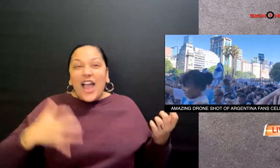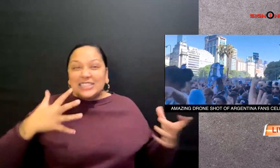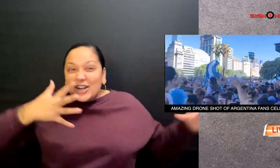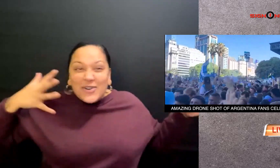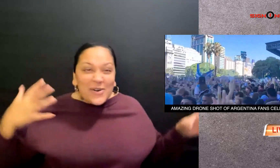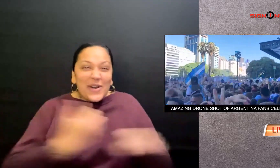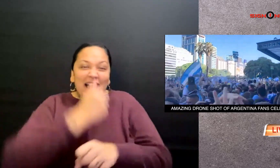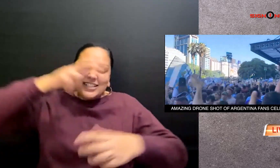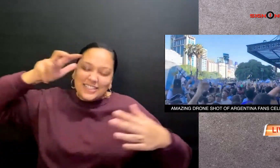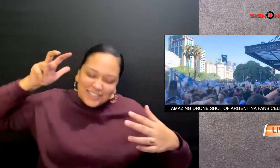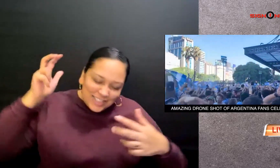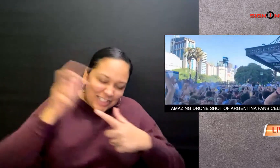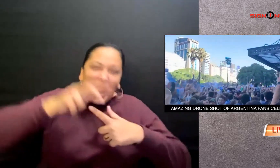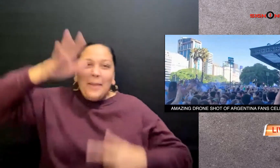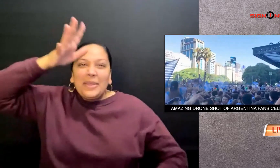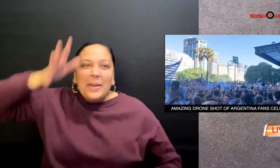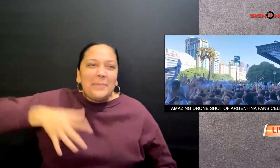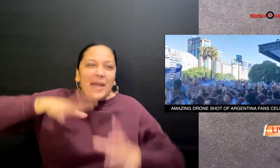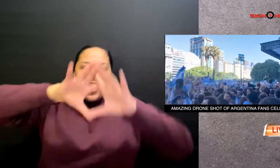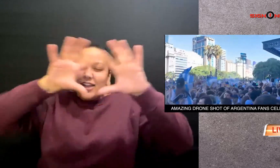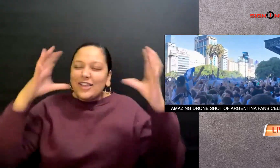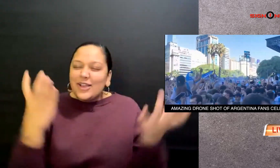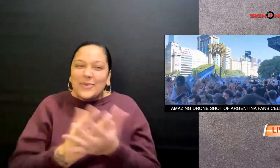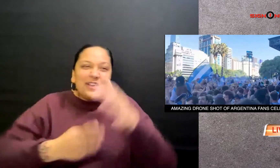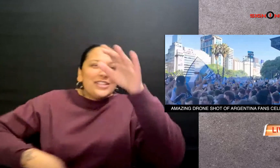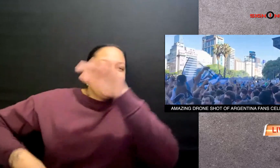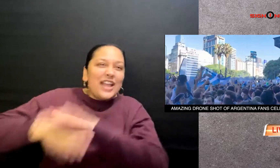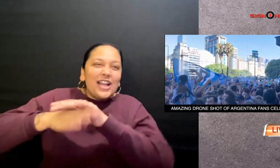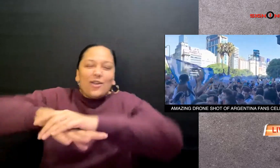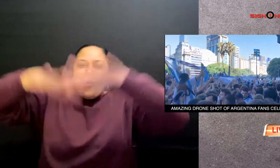for winning this year's men's World Cup soccer championship